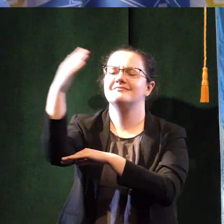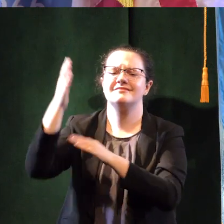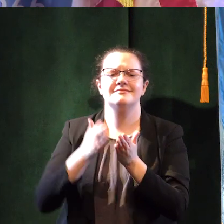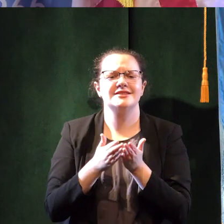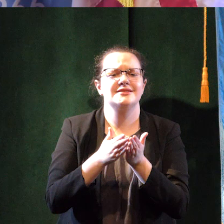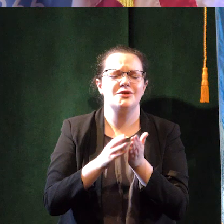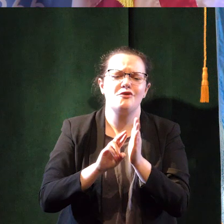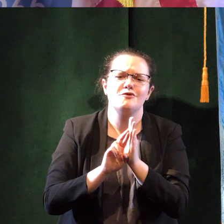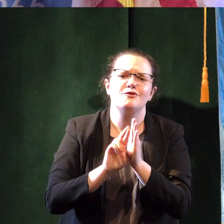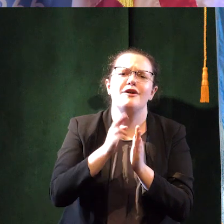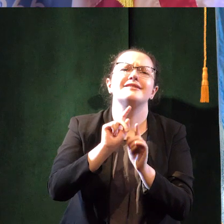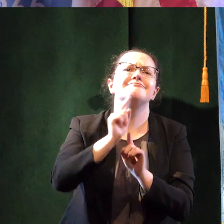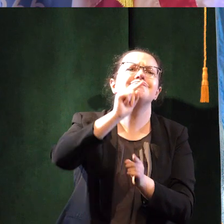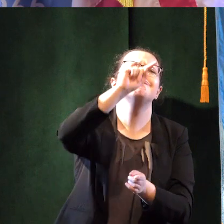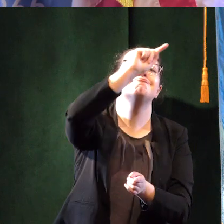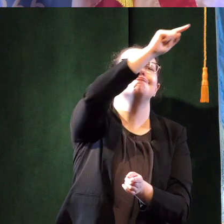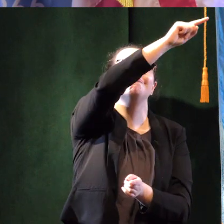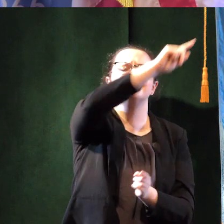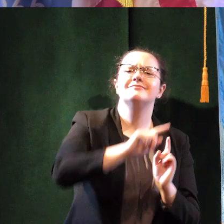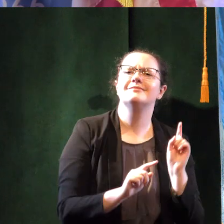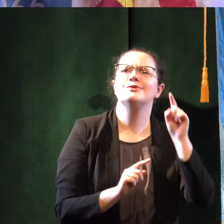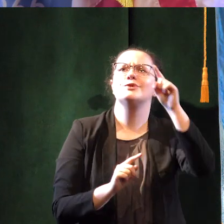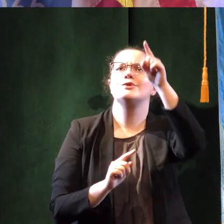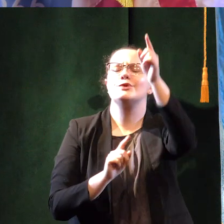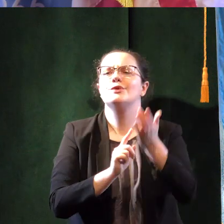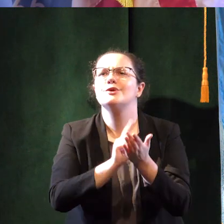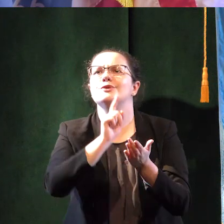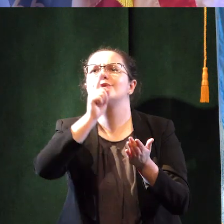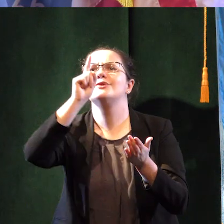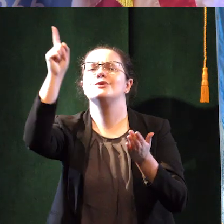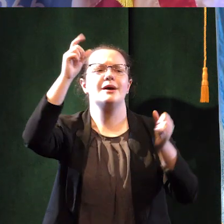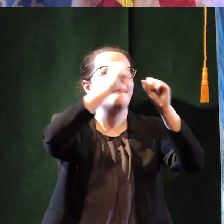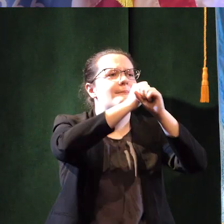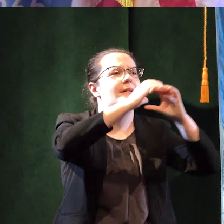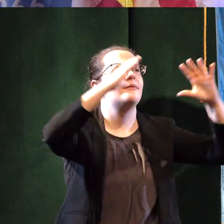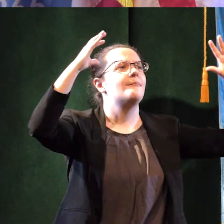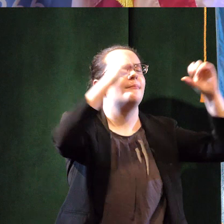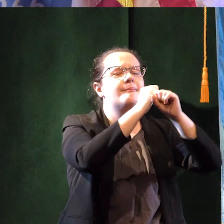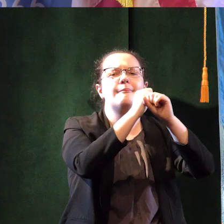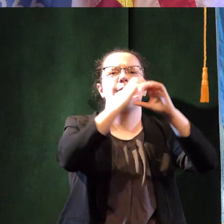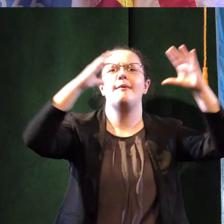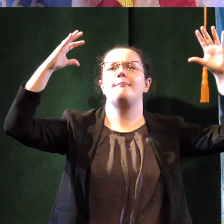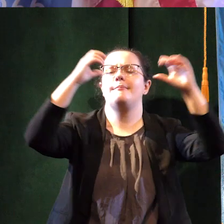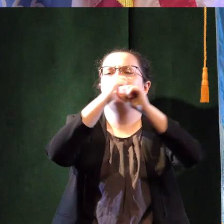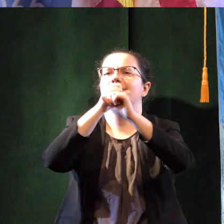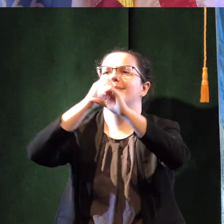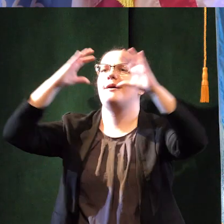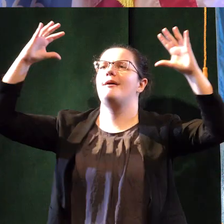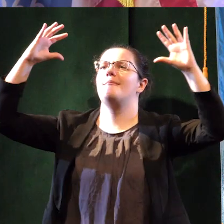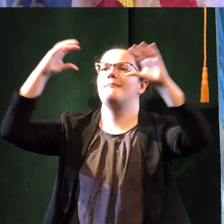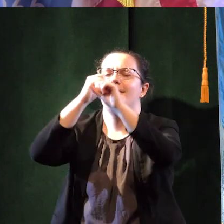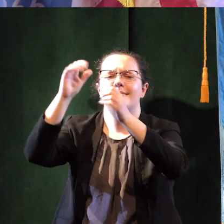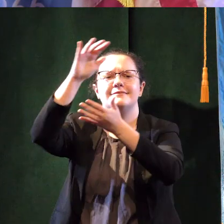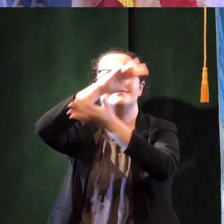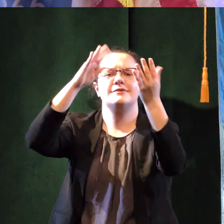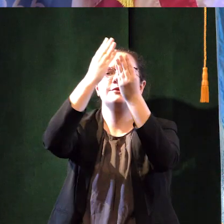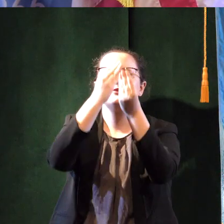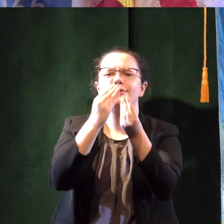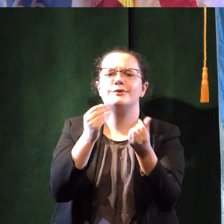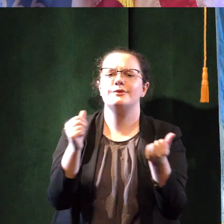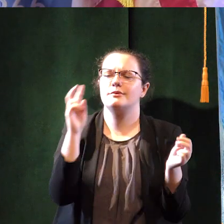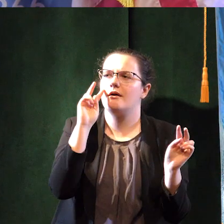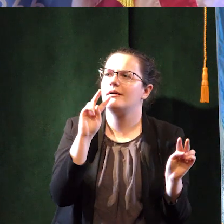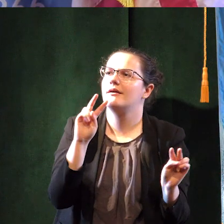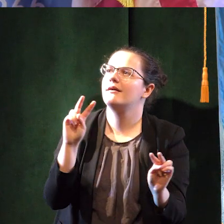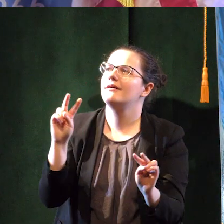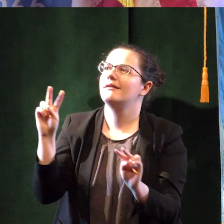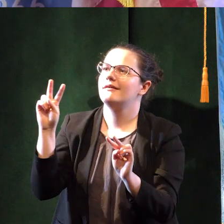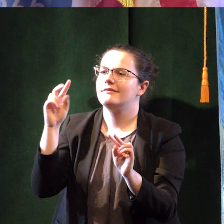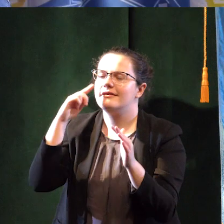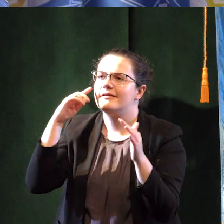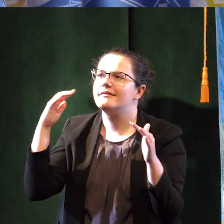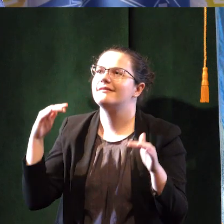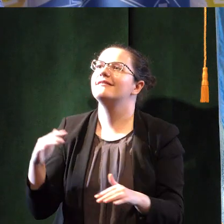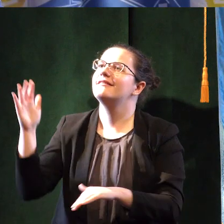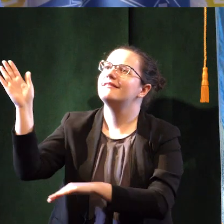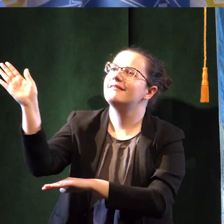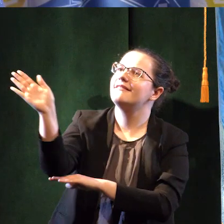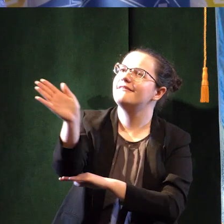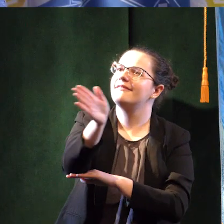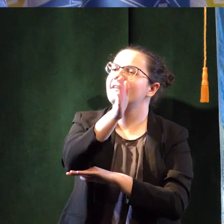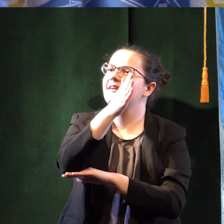the rockets red glare through the night that our flag